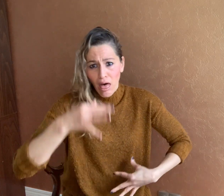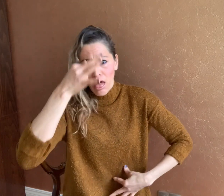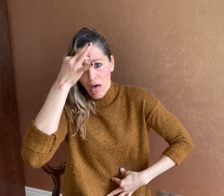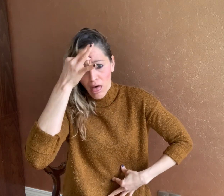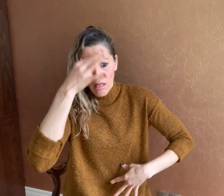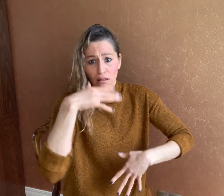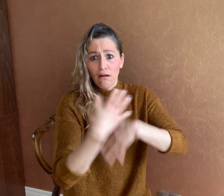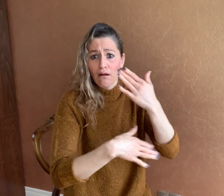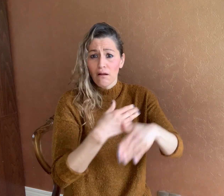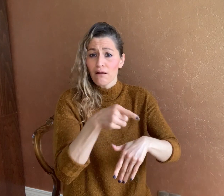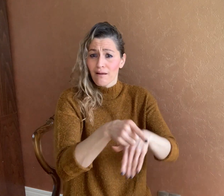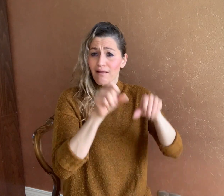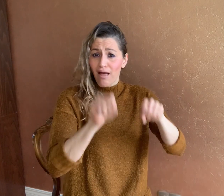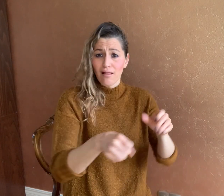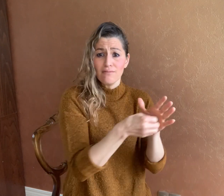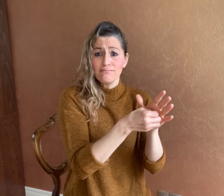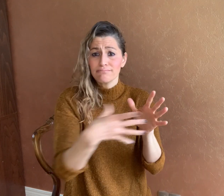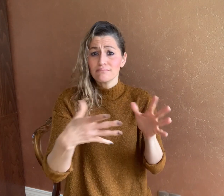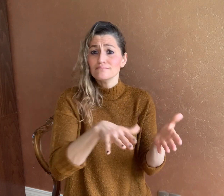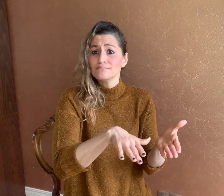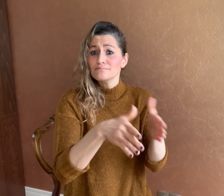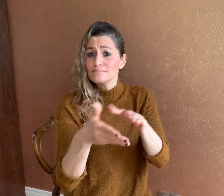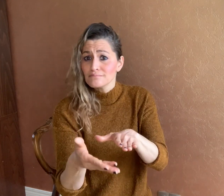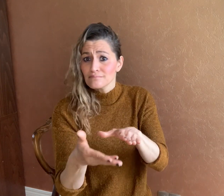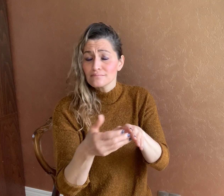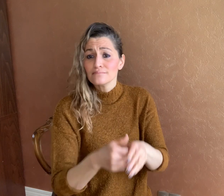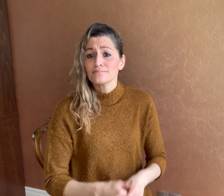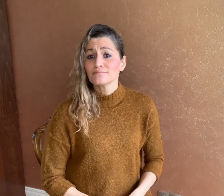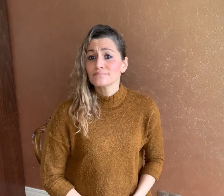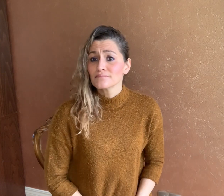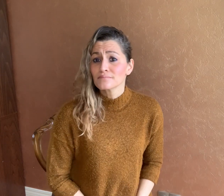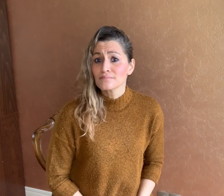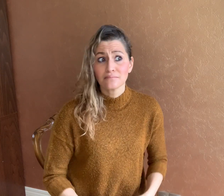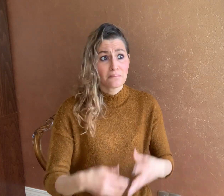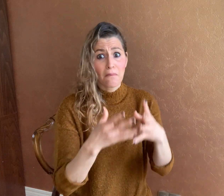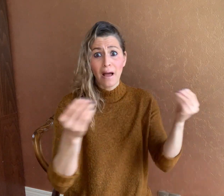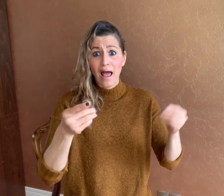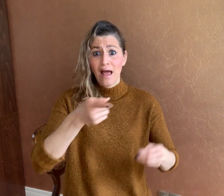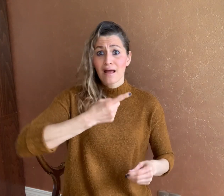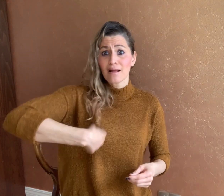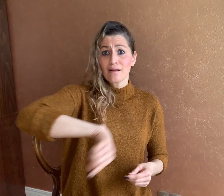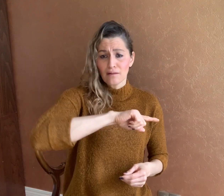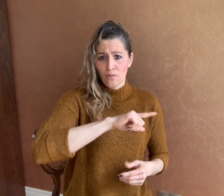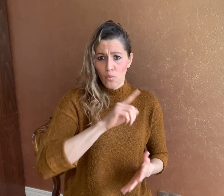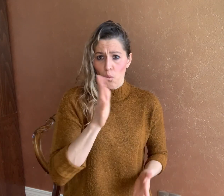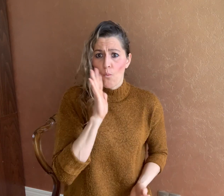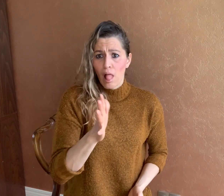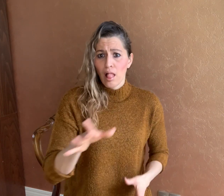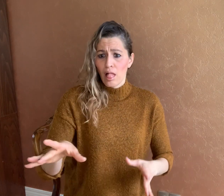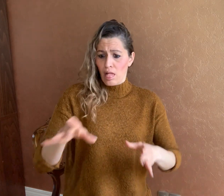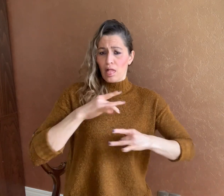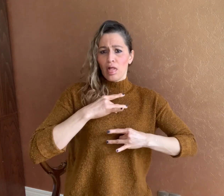eventually succumb to it. Most of us will experience mild symptoms